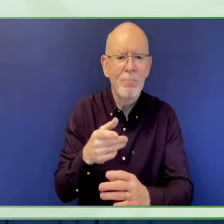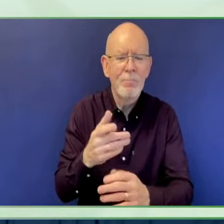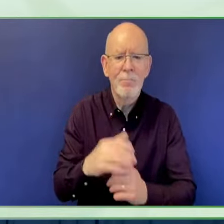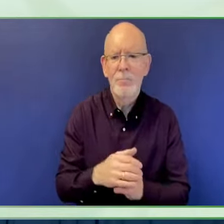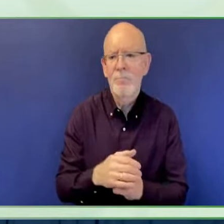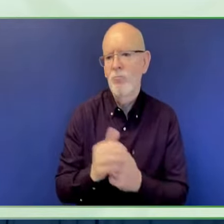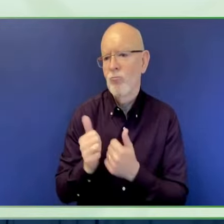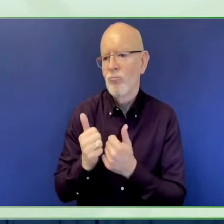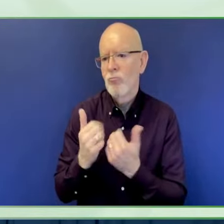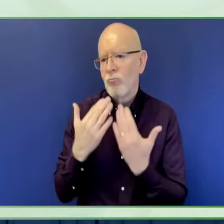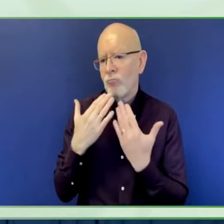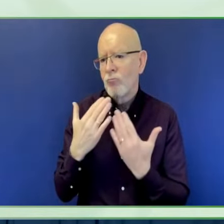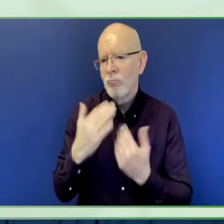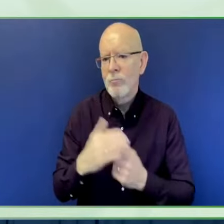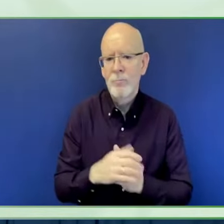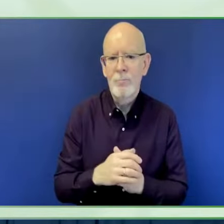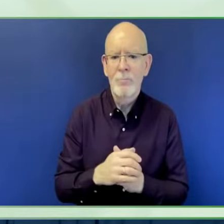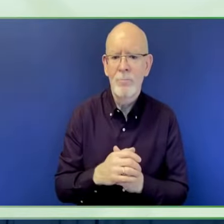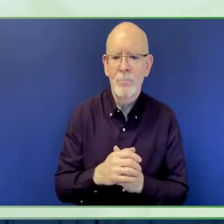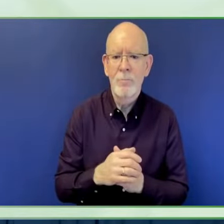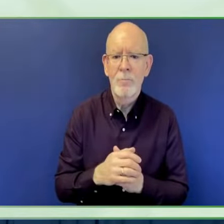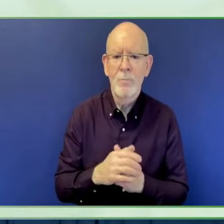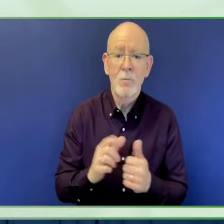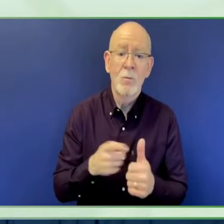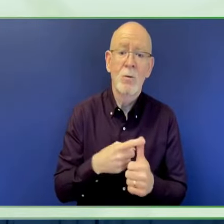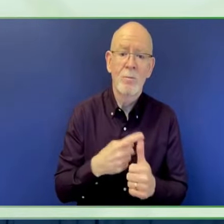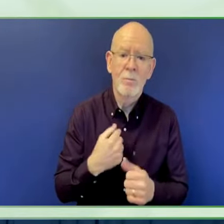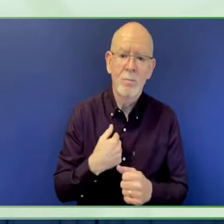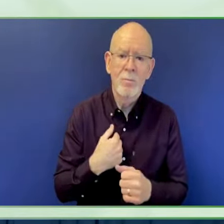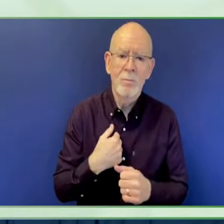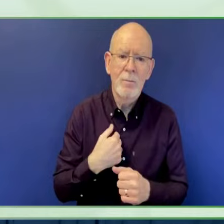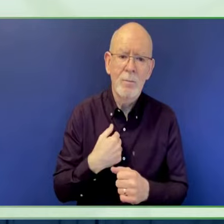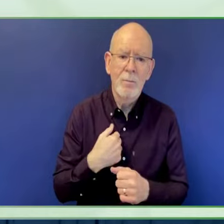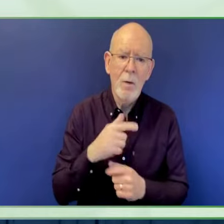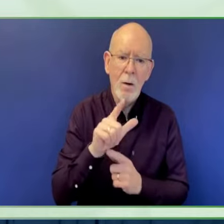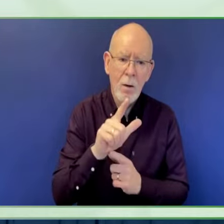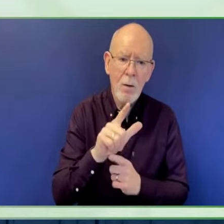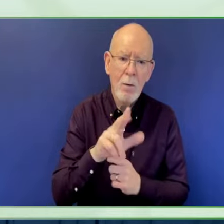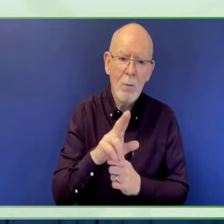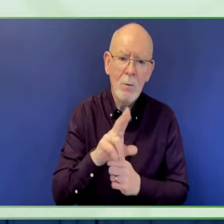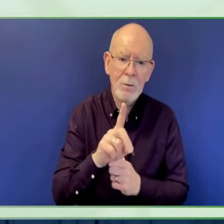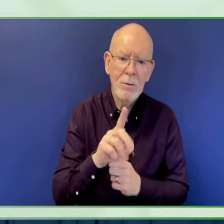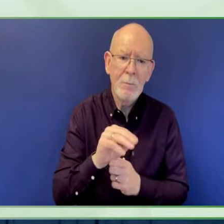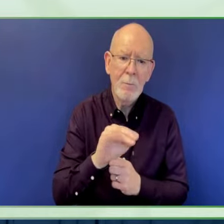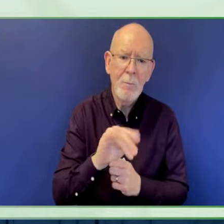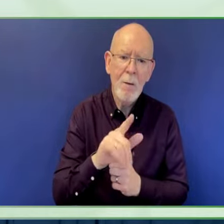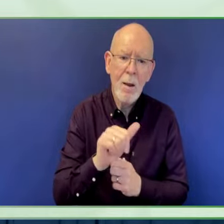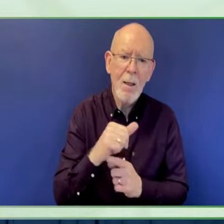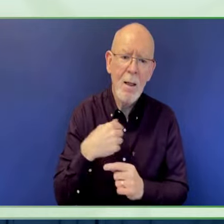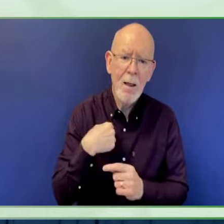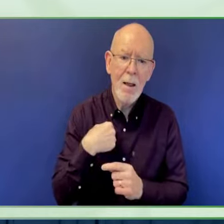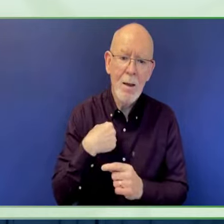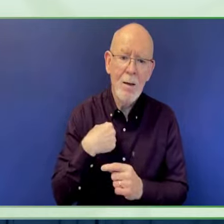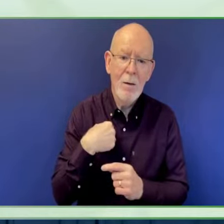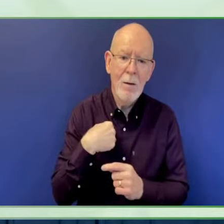with blonde hair and I'm wearing a black shirt, practically I am